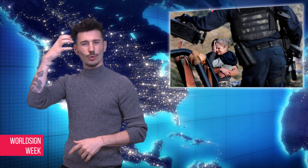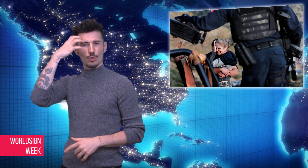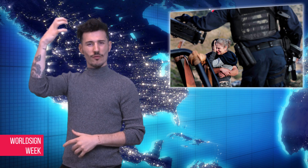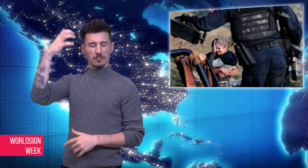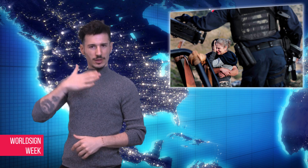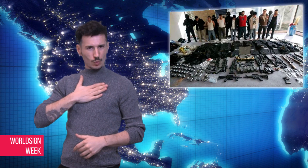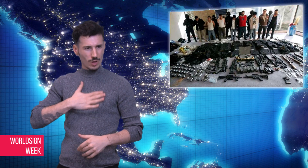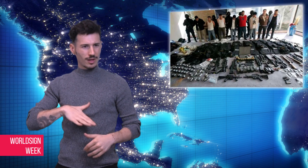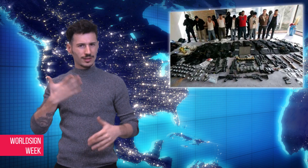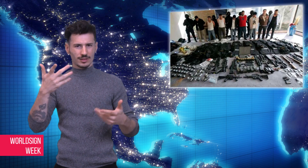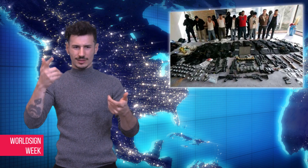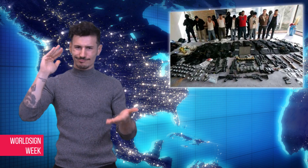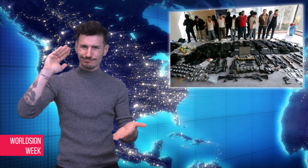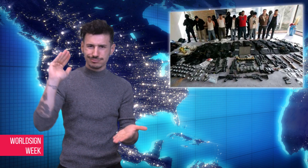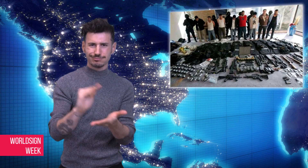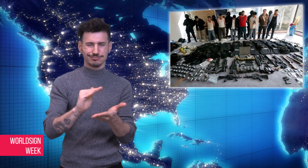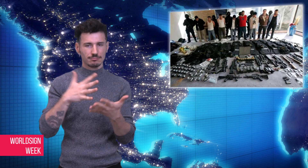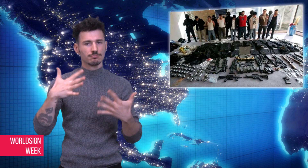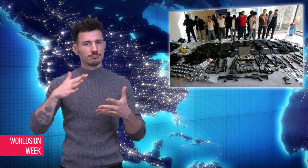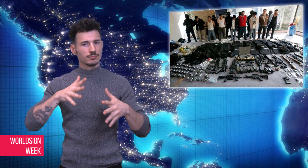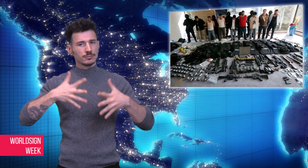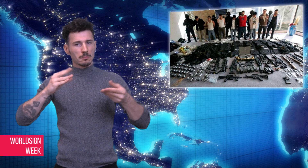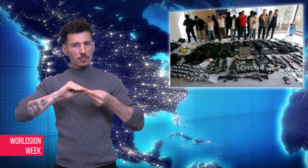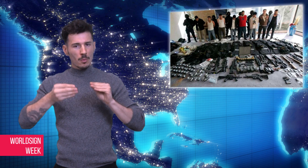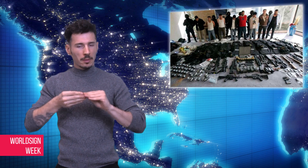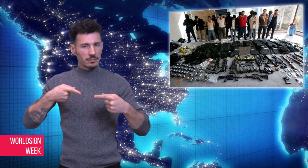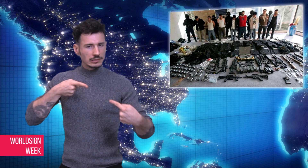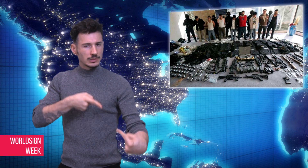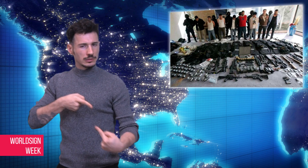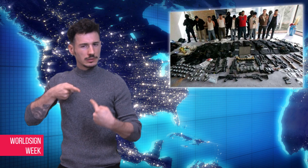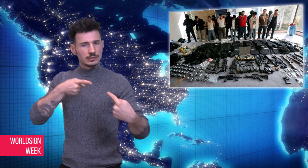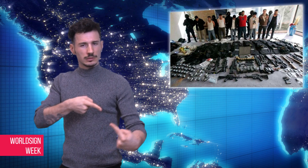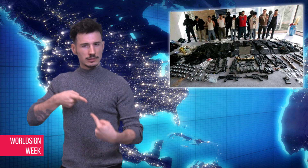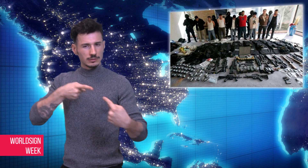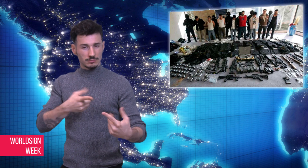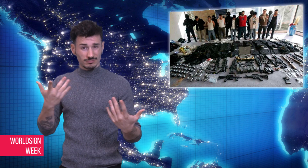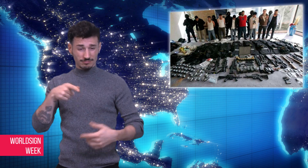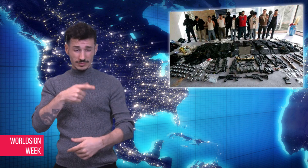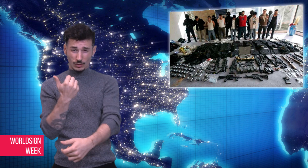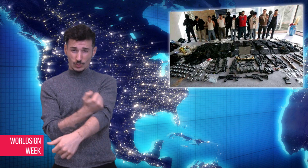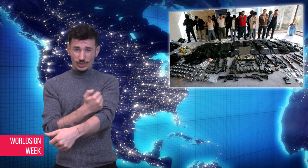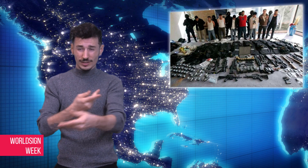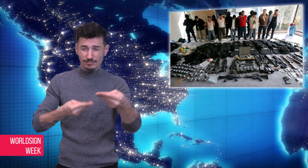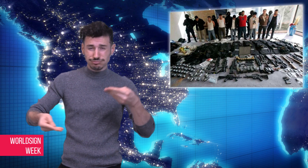The Mexican government is struggling to crack down on